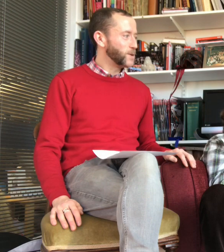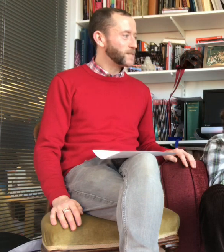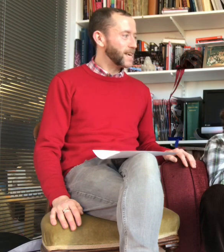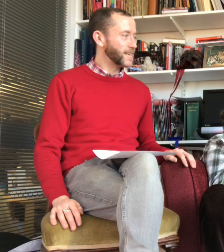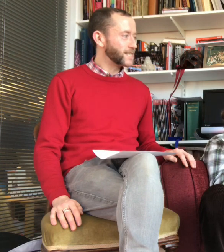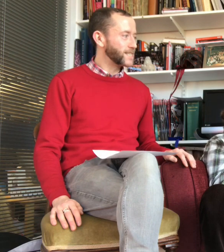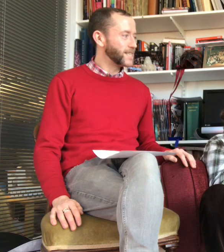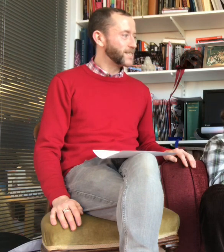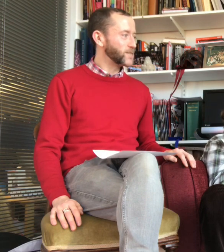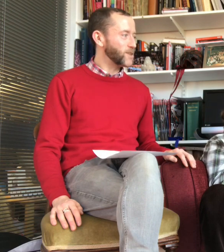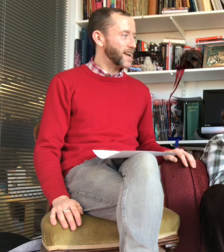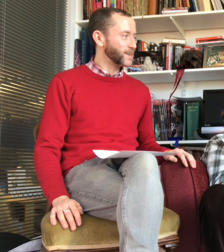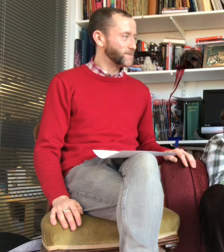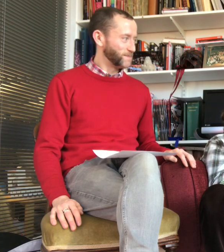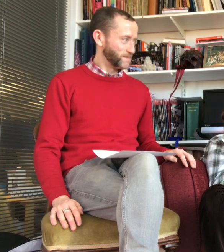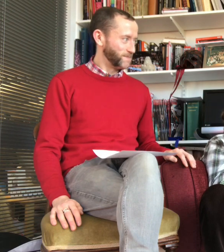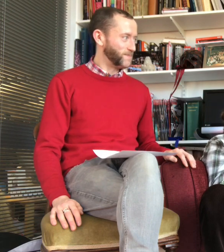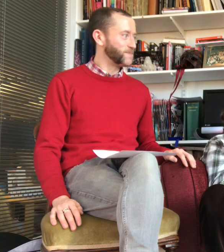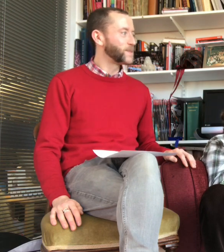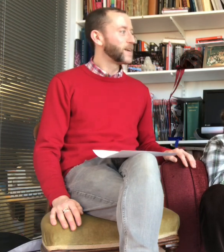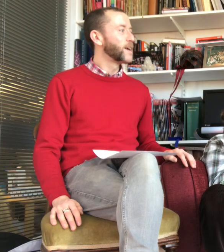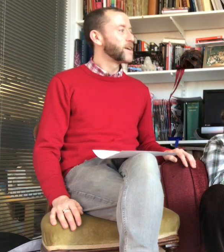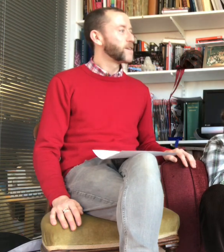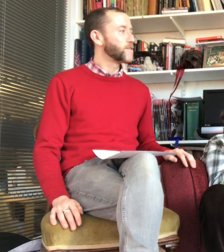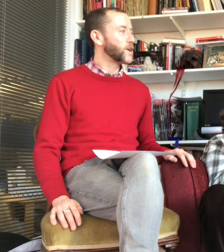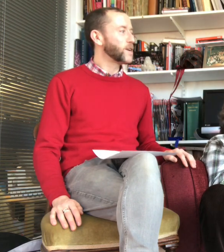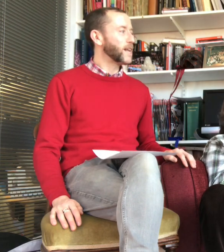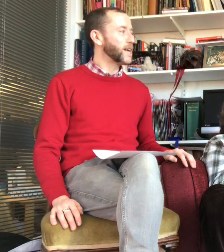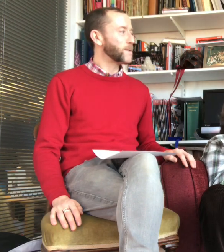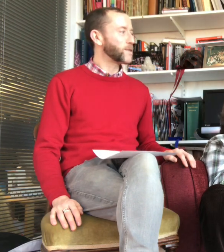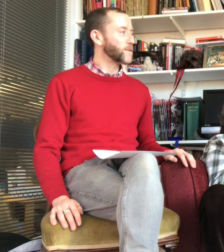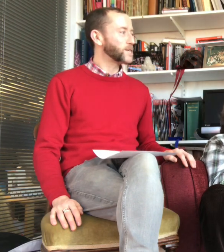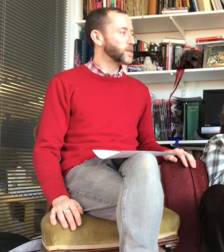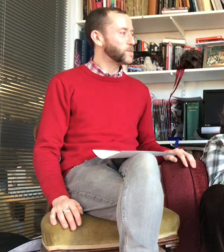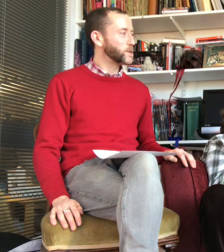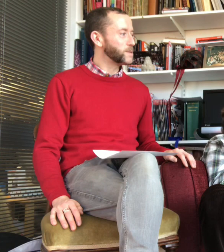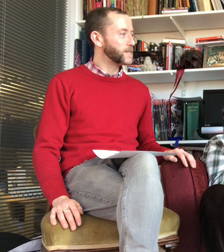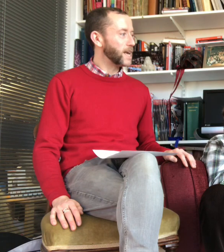Hello there. Who's this? This is Greg. Finally, I'm having a conversation with him today.